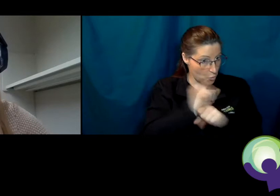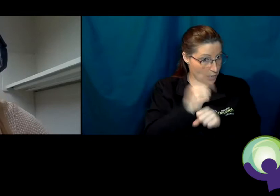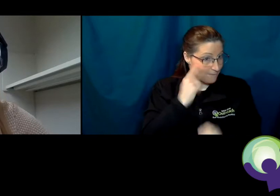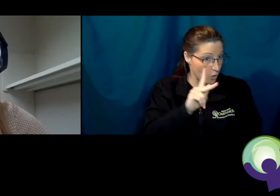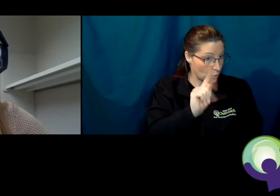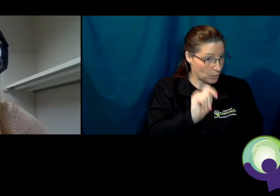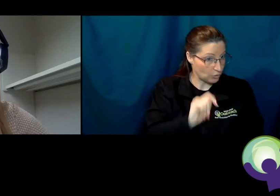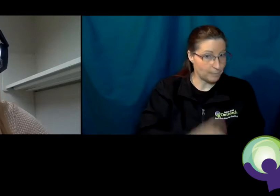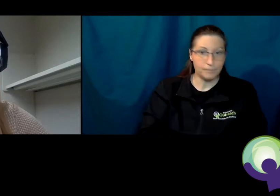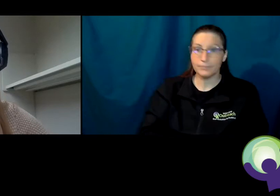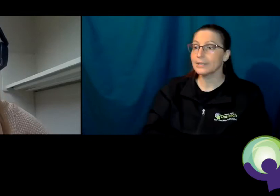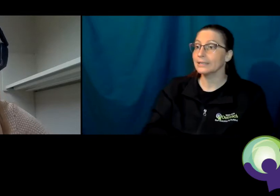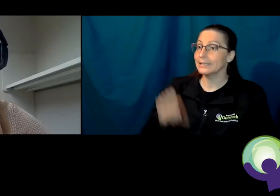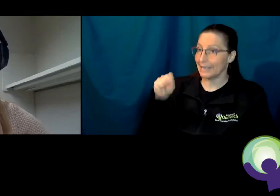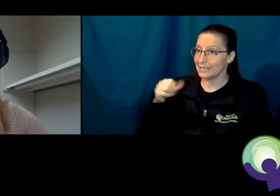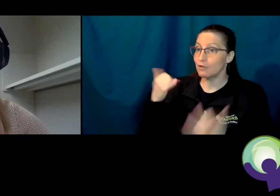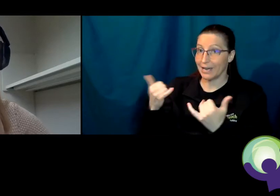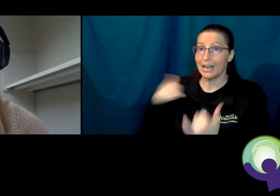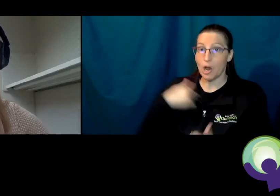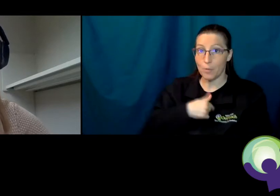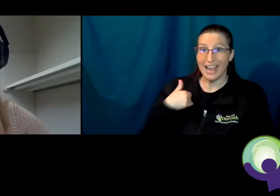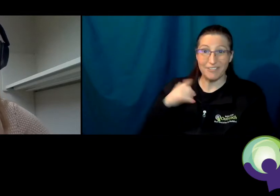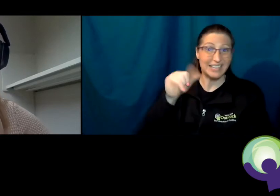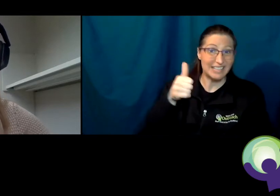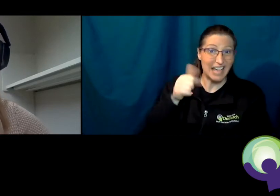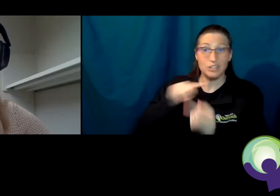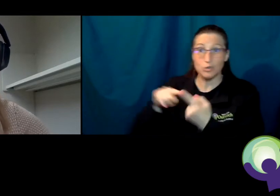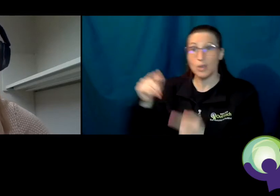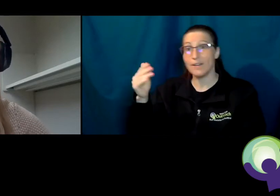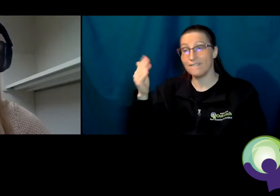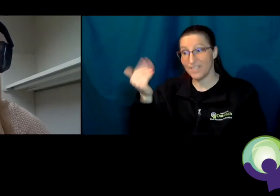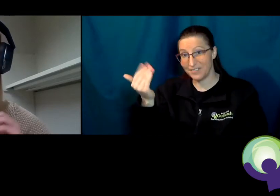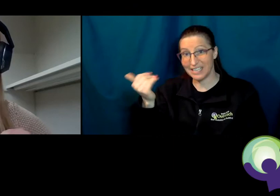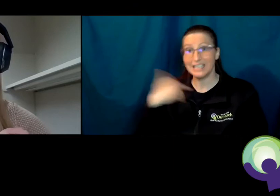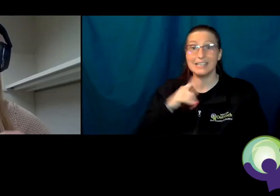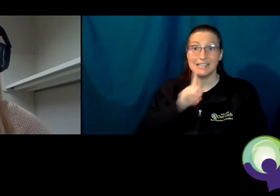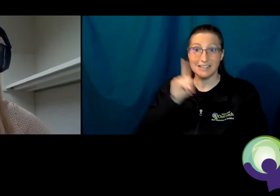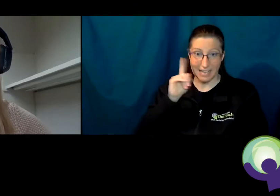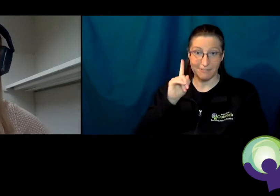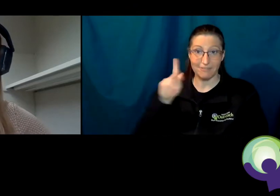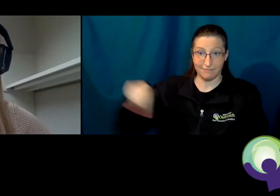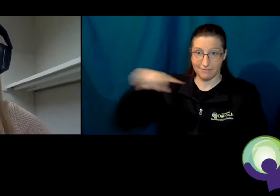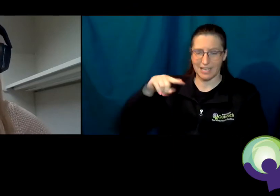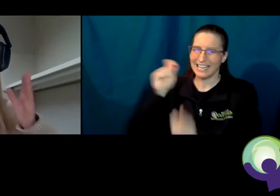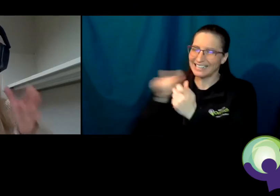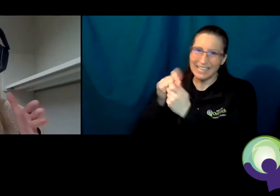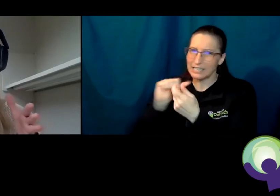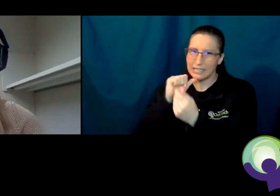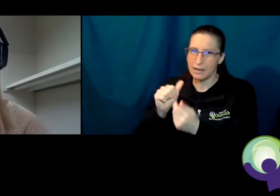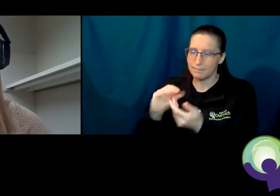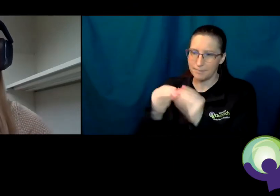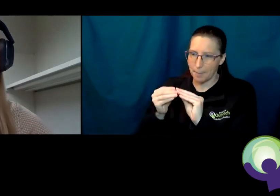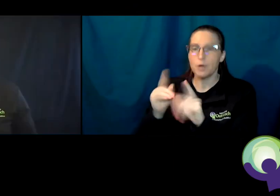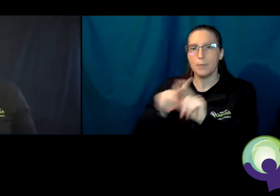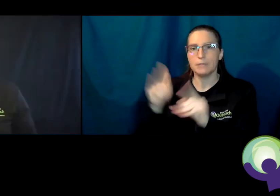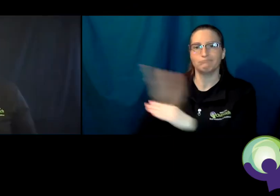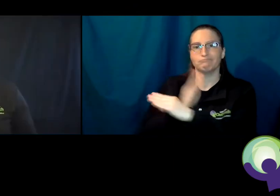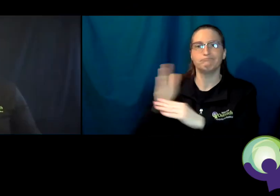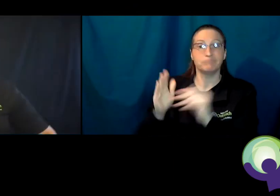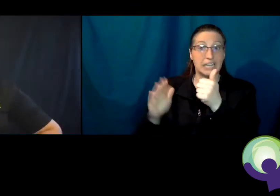Jordenne: Yes we currently have 10 to 15 deaf coworkers. We don't have the exact number, but I was given that range.